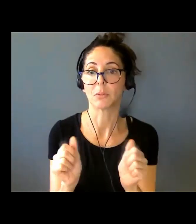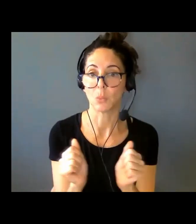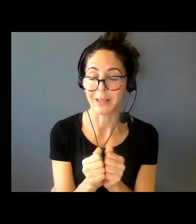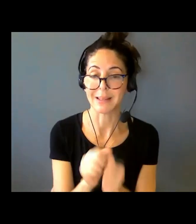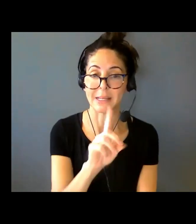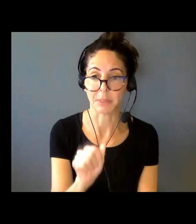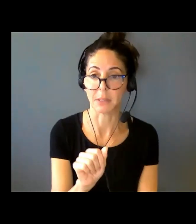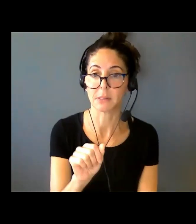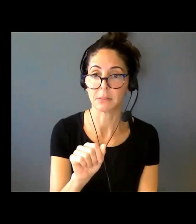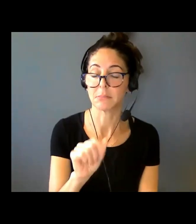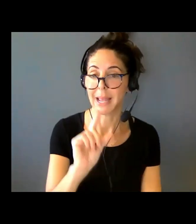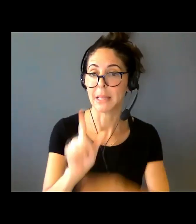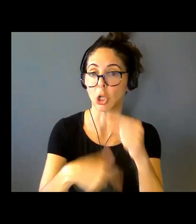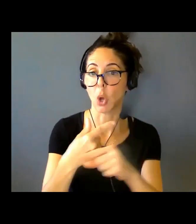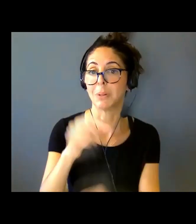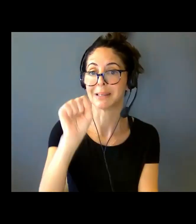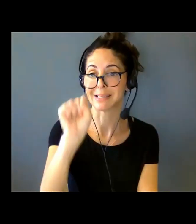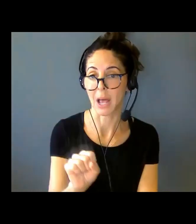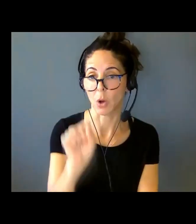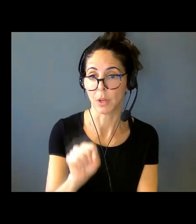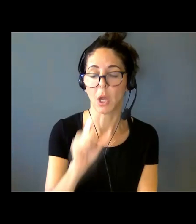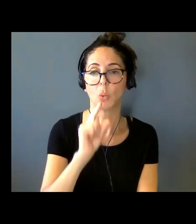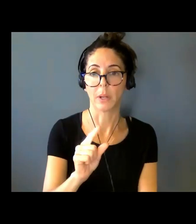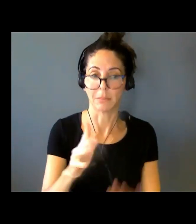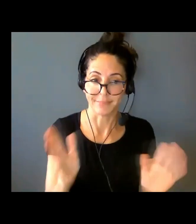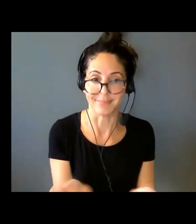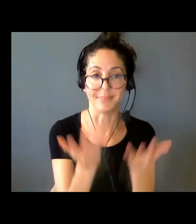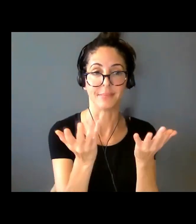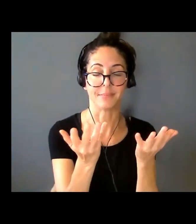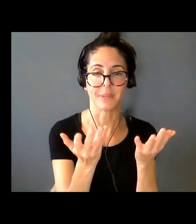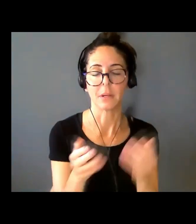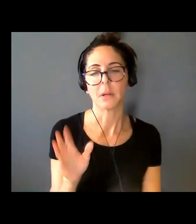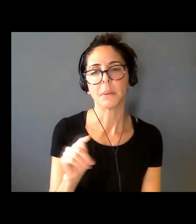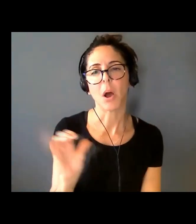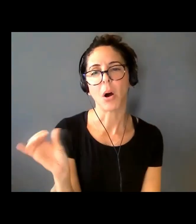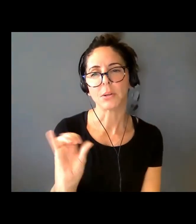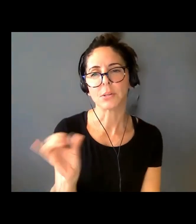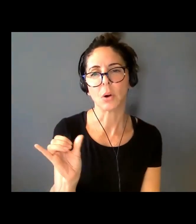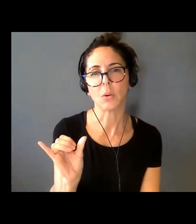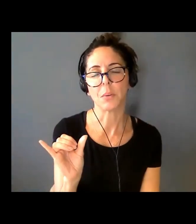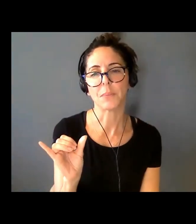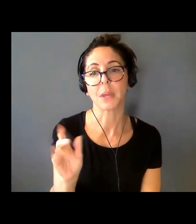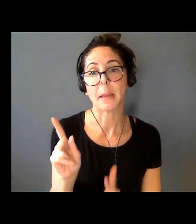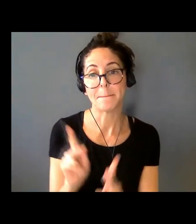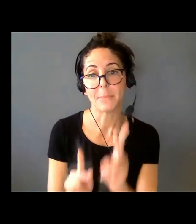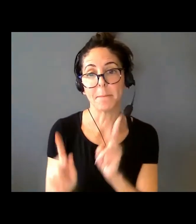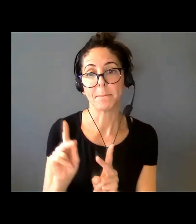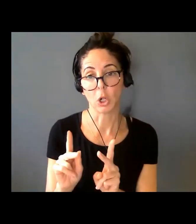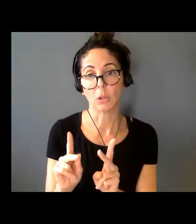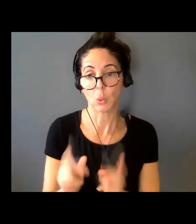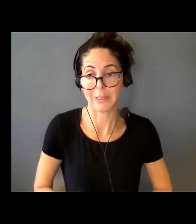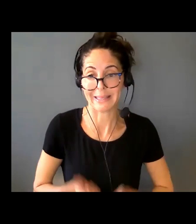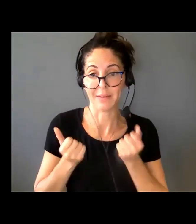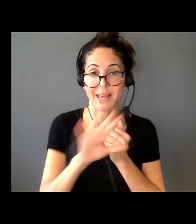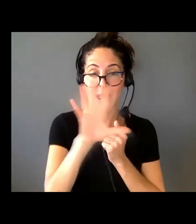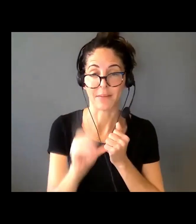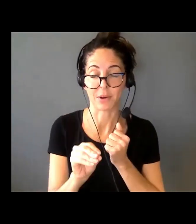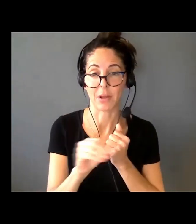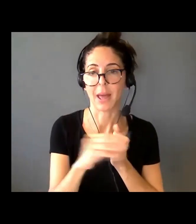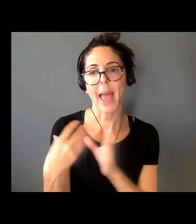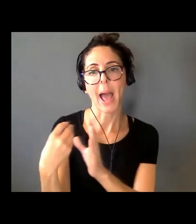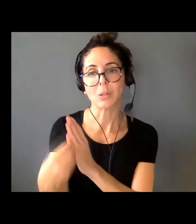it will allow folks both from within and outside of the continent to understand the experiences